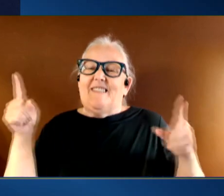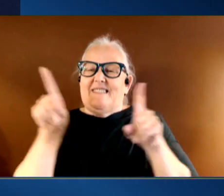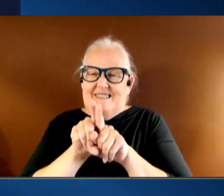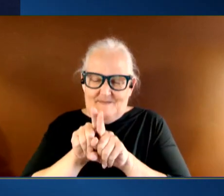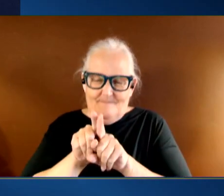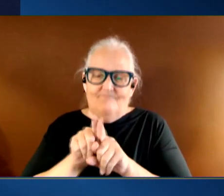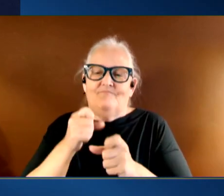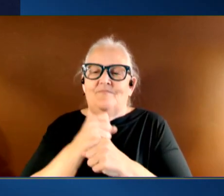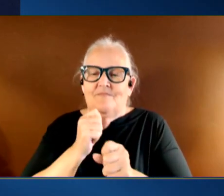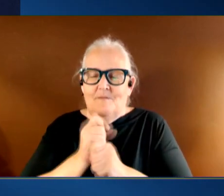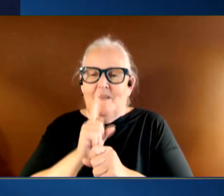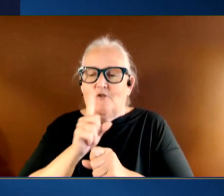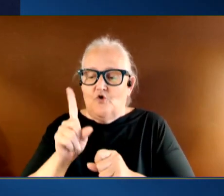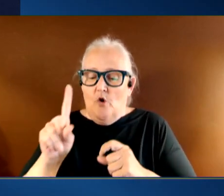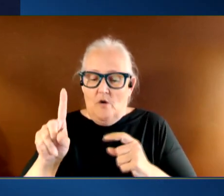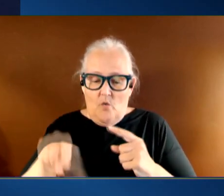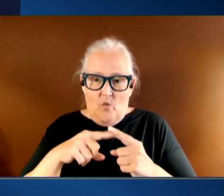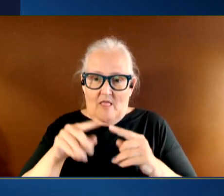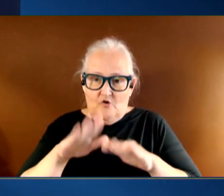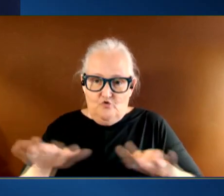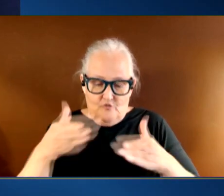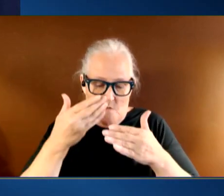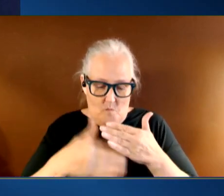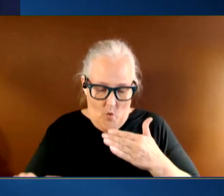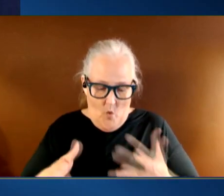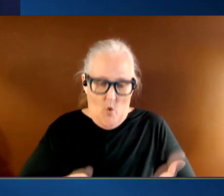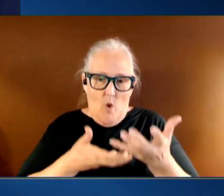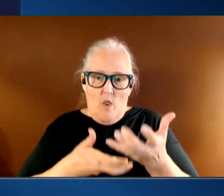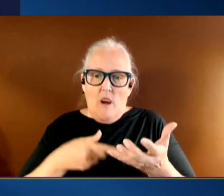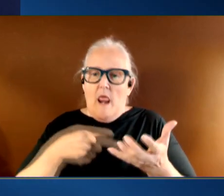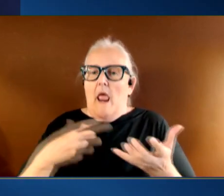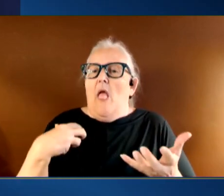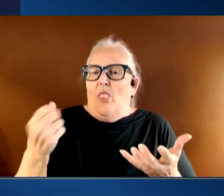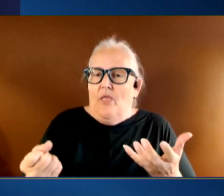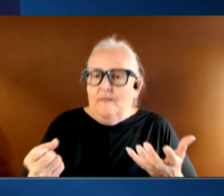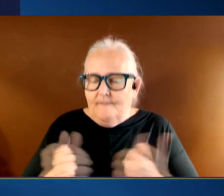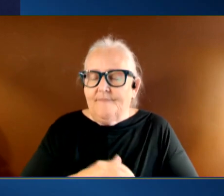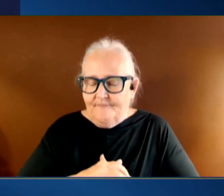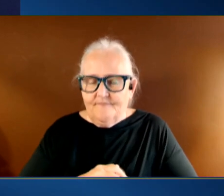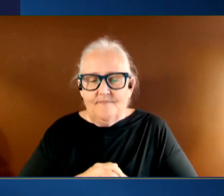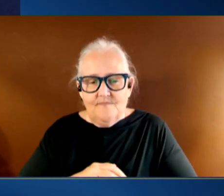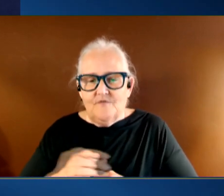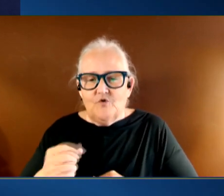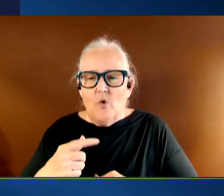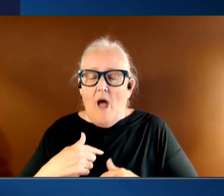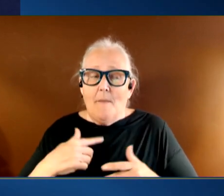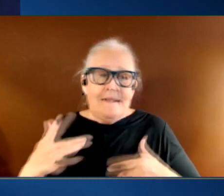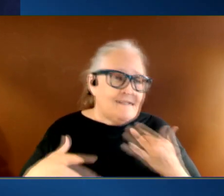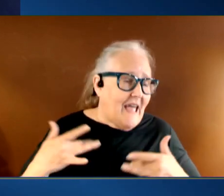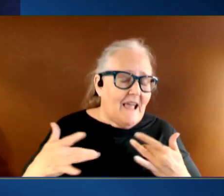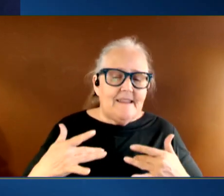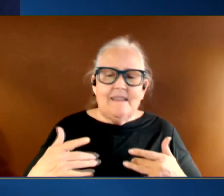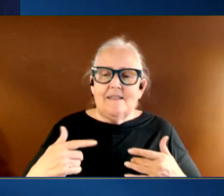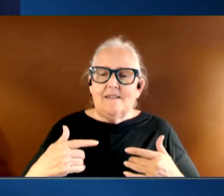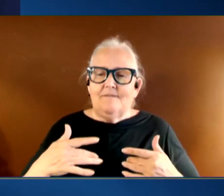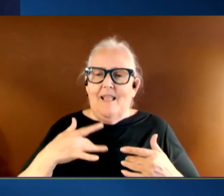children into the world. So, I'm just excited, overwhelmed to be in this space where these kind